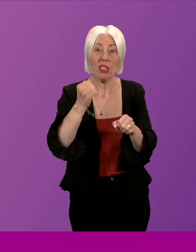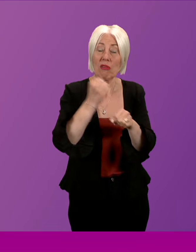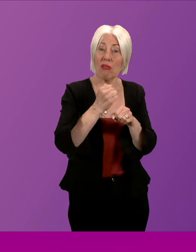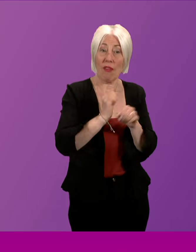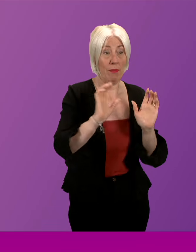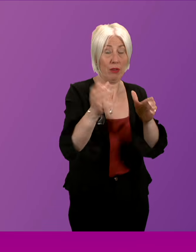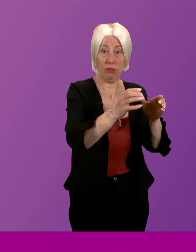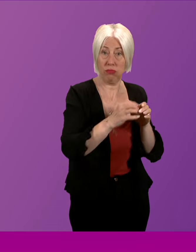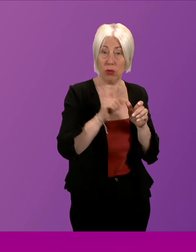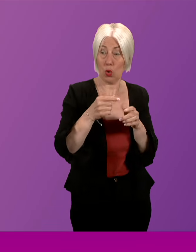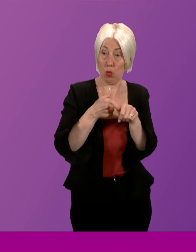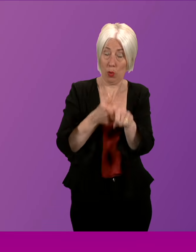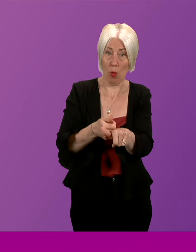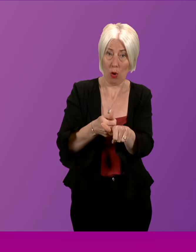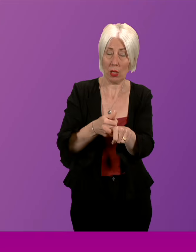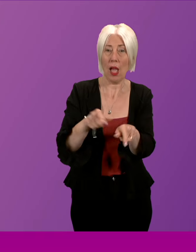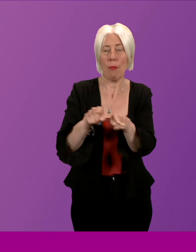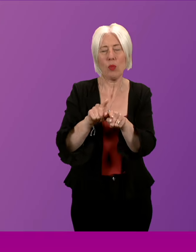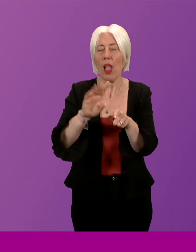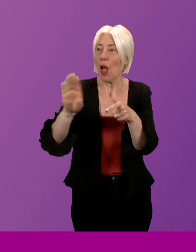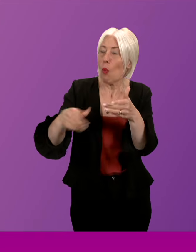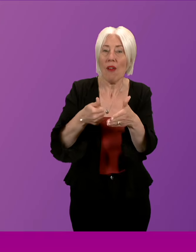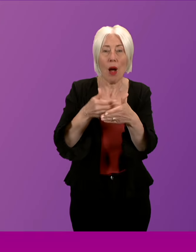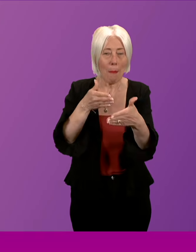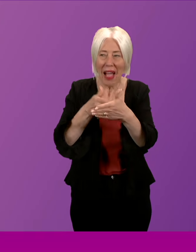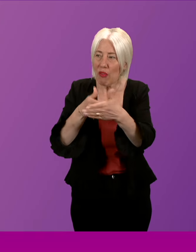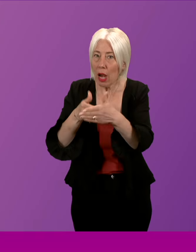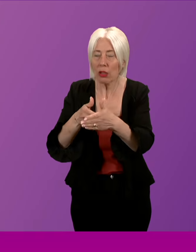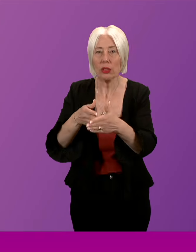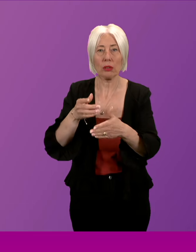What barriers would he identify to Government delivery on that?